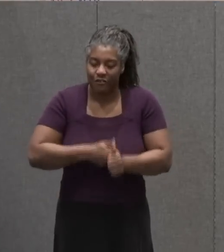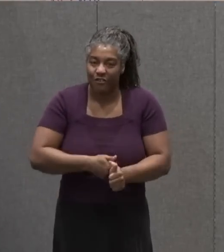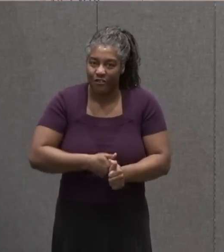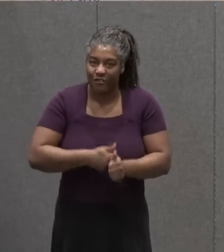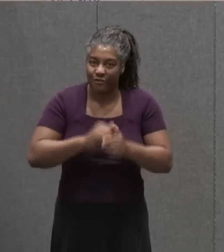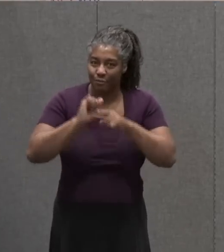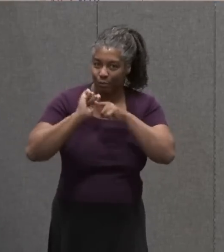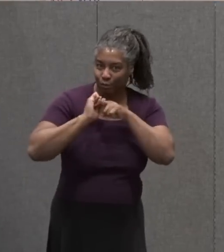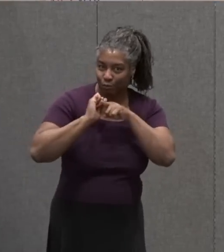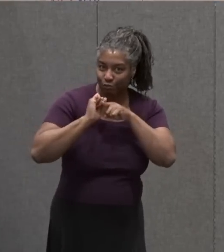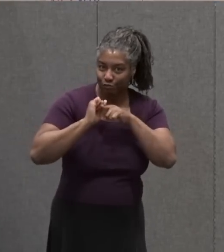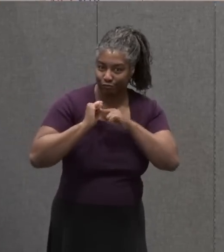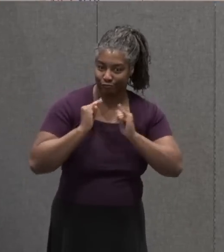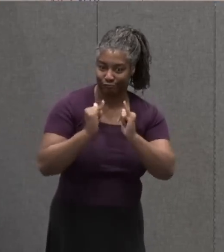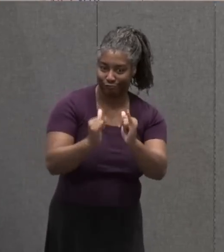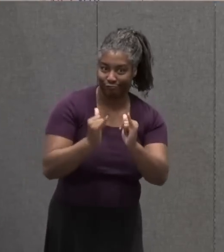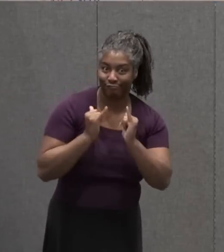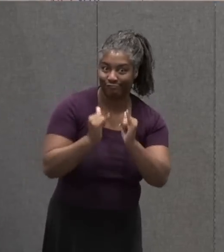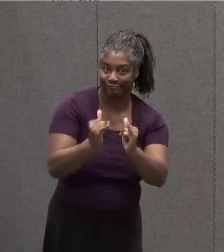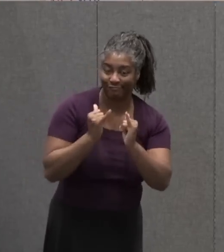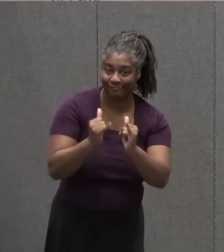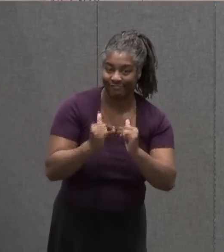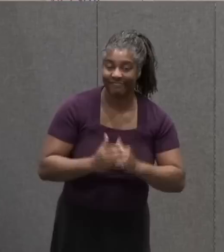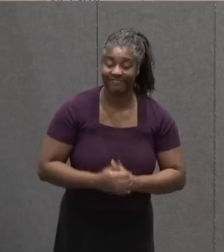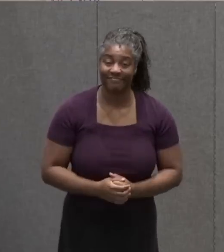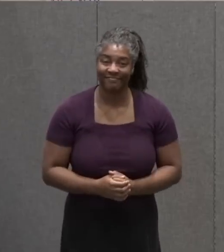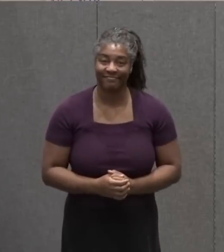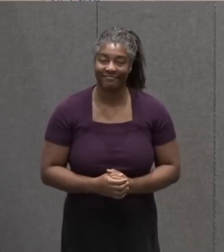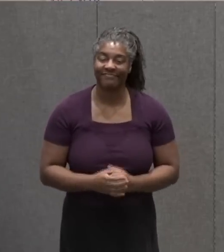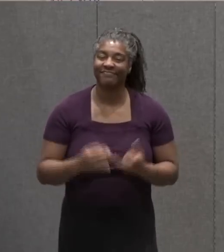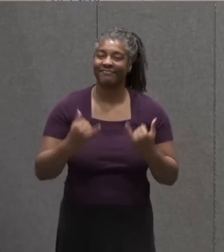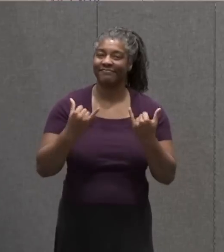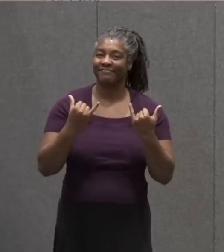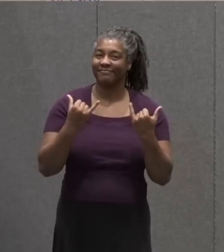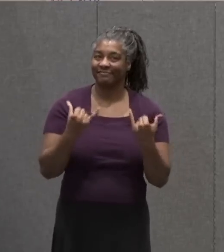We're going to practice the 10 letters that we practiced on Wednesday.